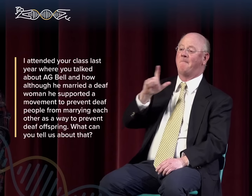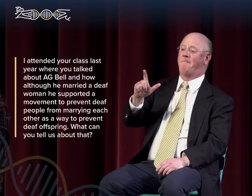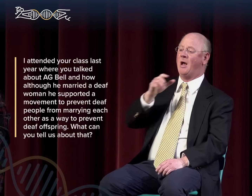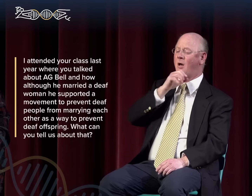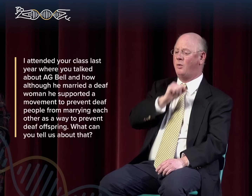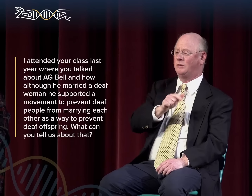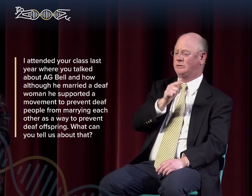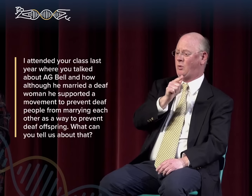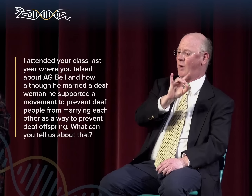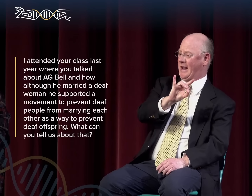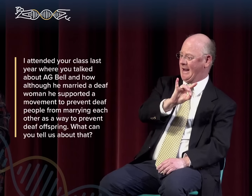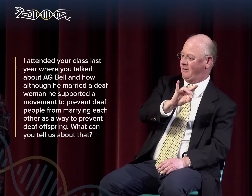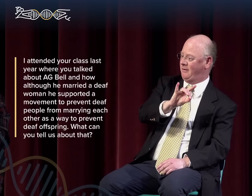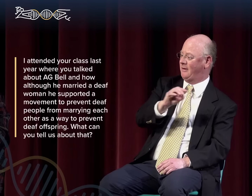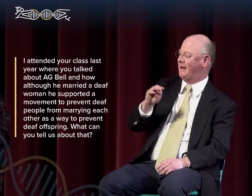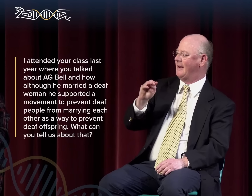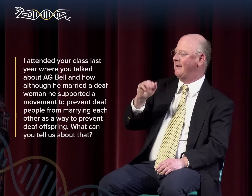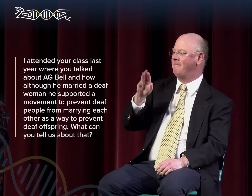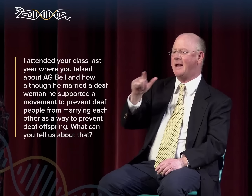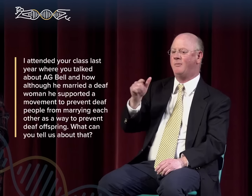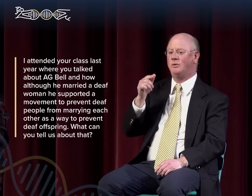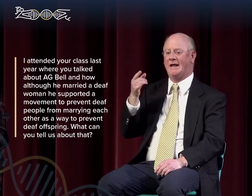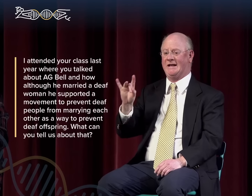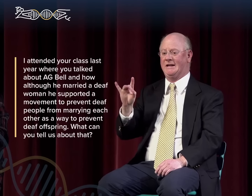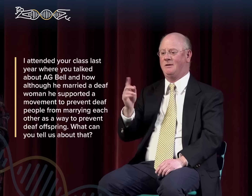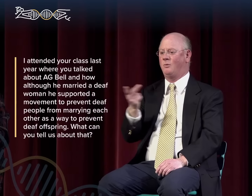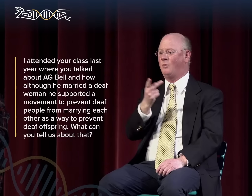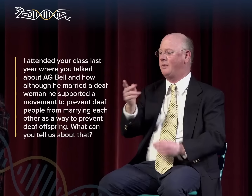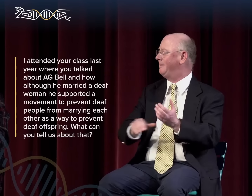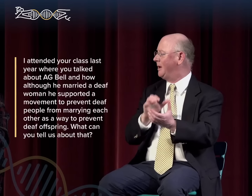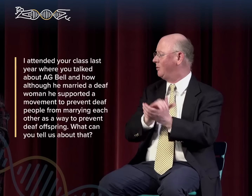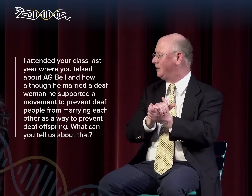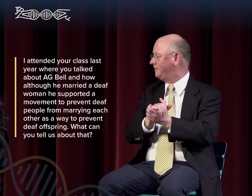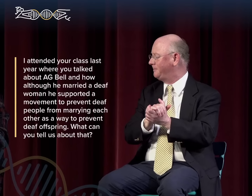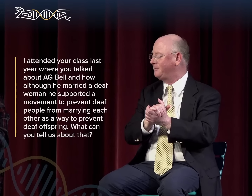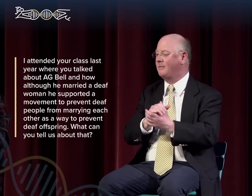she was 18 and he was 28, correction.